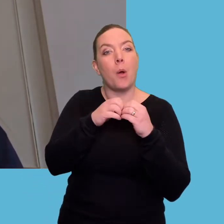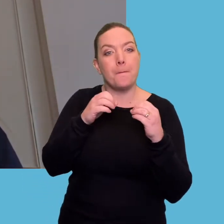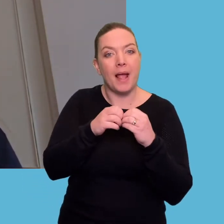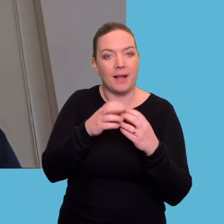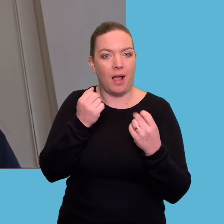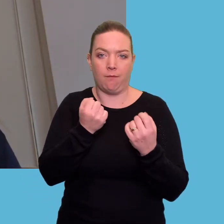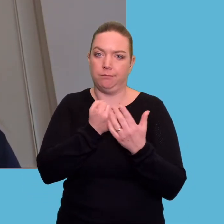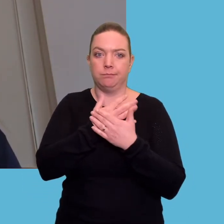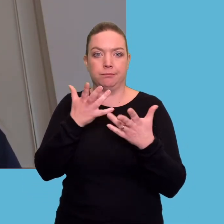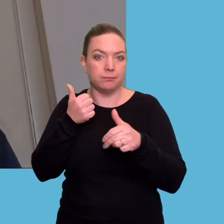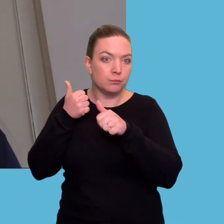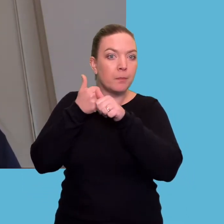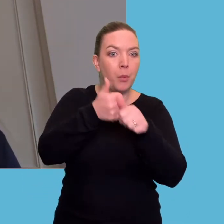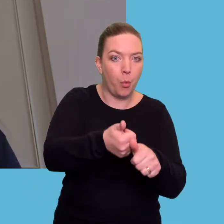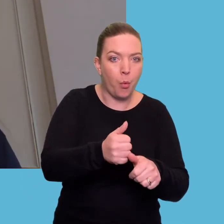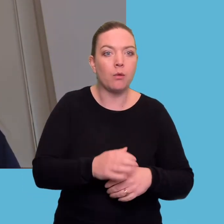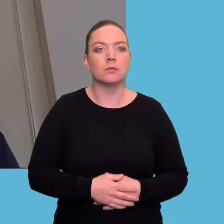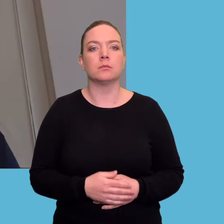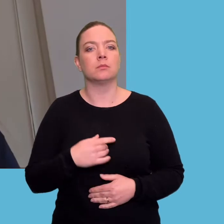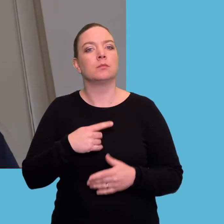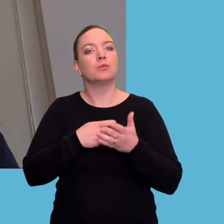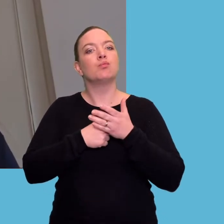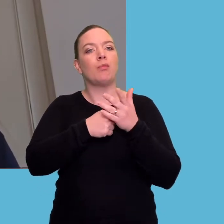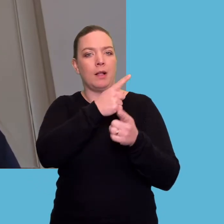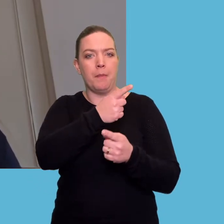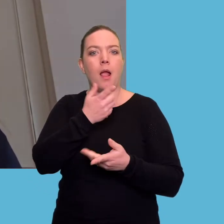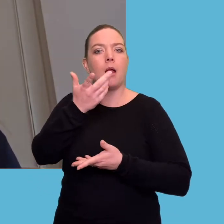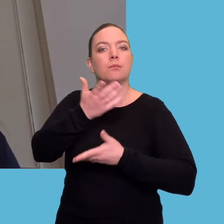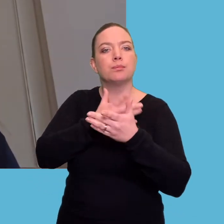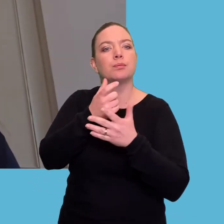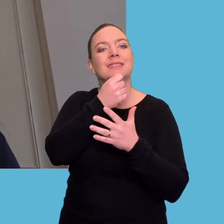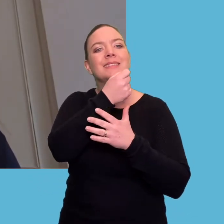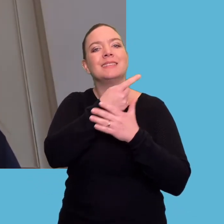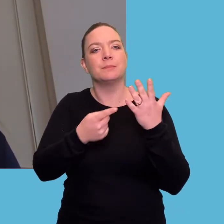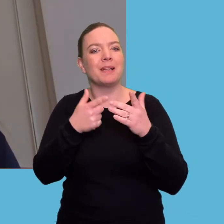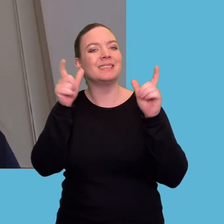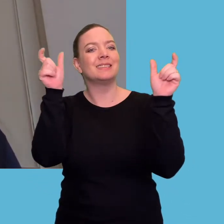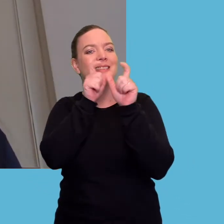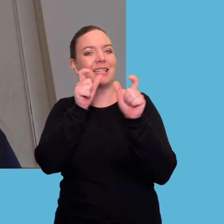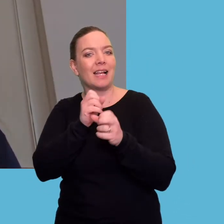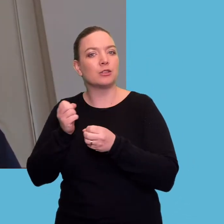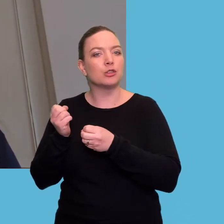When you get to Birkbeck, there will also be a lot of support available to you. We recommend